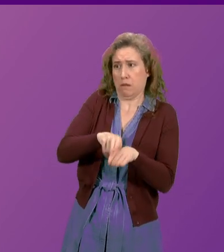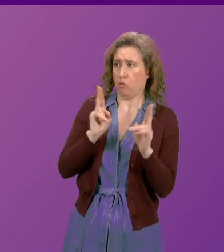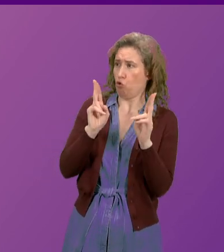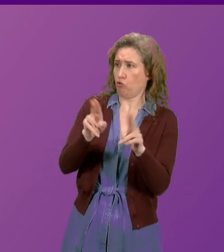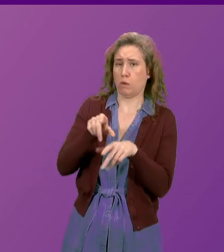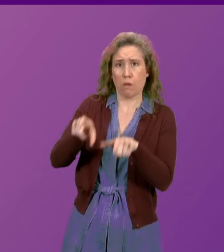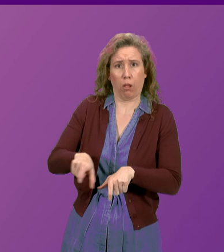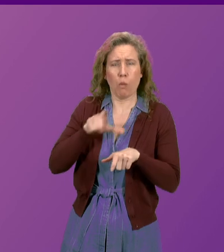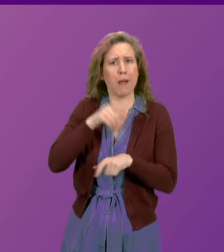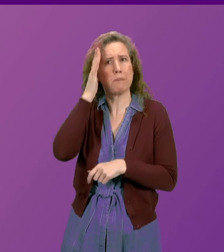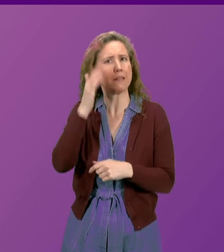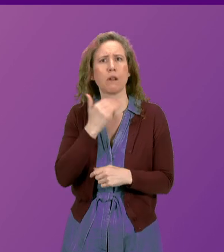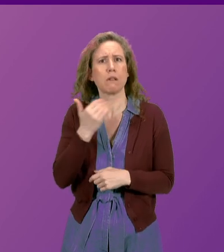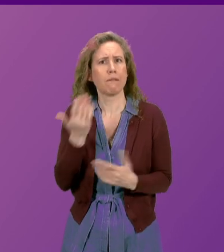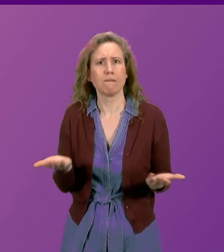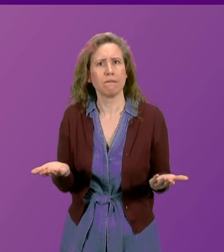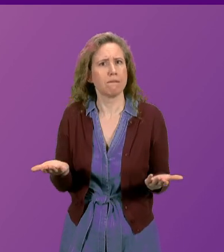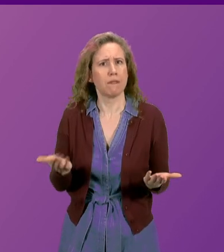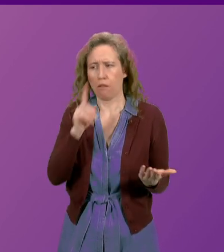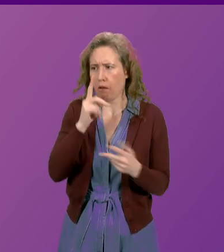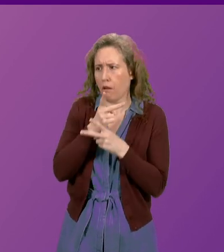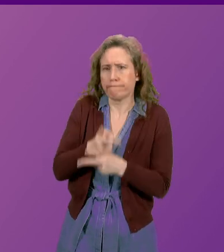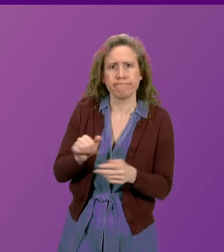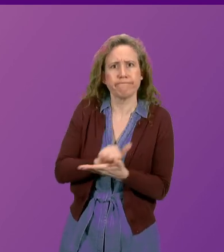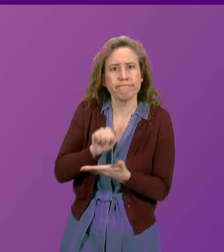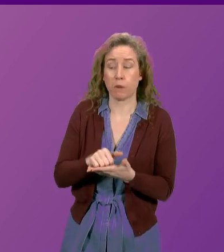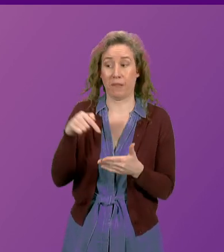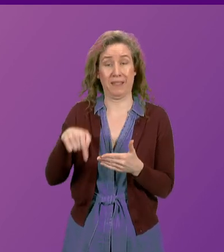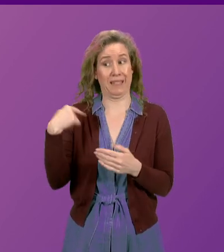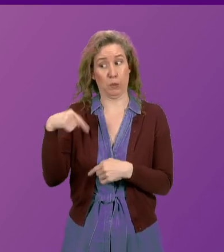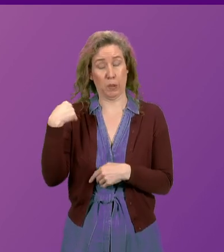beds in wards for them. This week, the Royal College of Emergency Medicine published a new